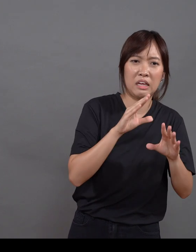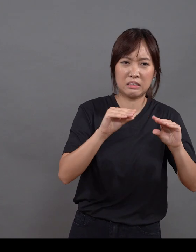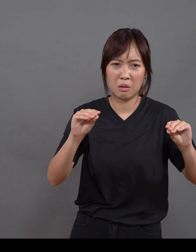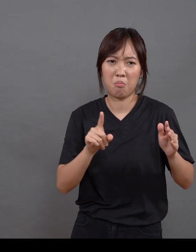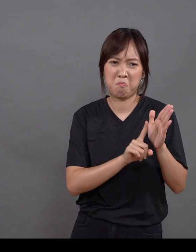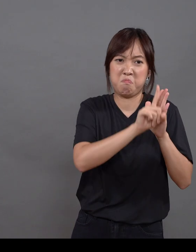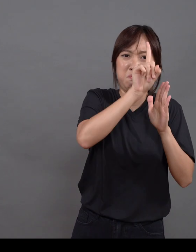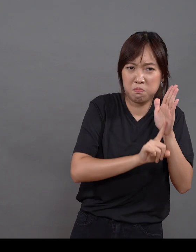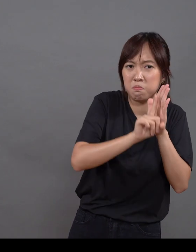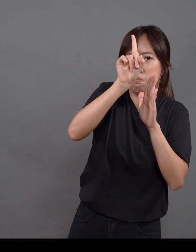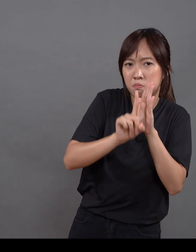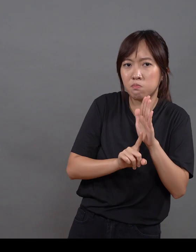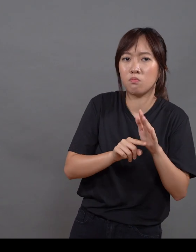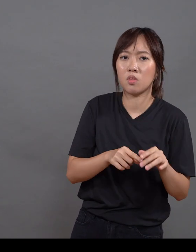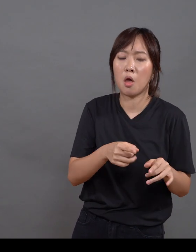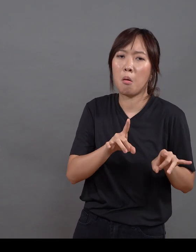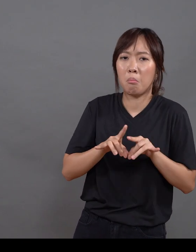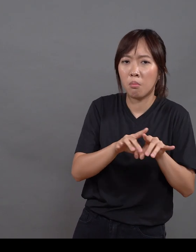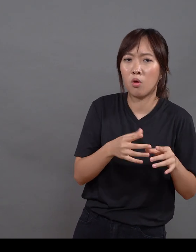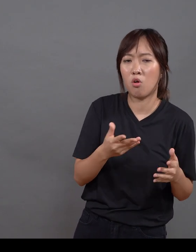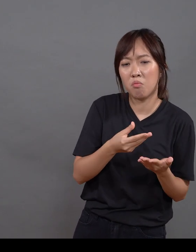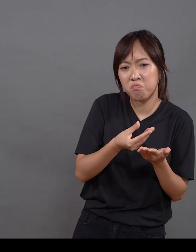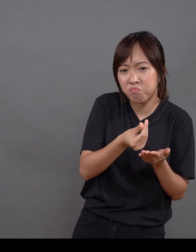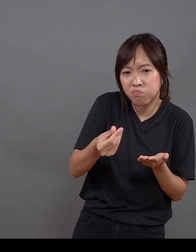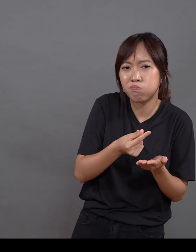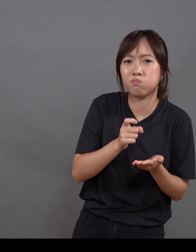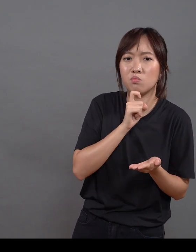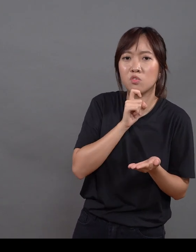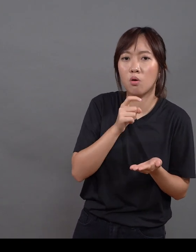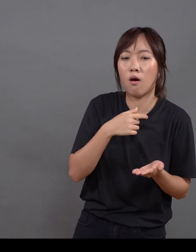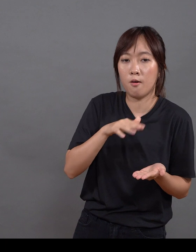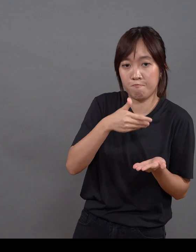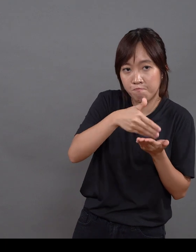Since temperature and humidity were unstable there some items were covered in dust